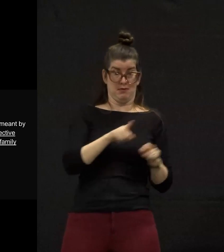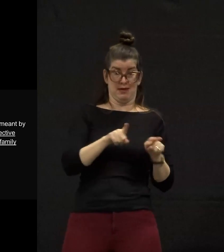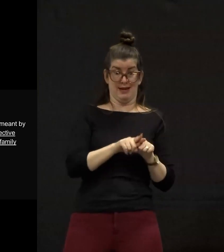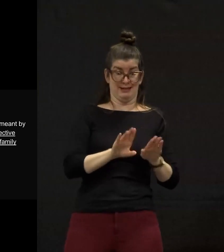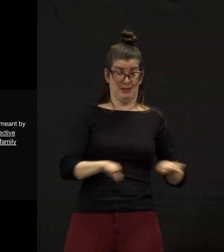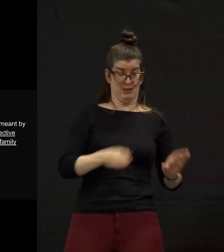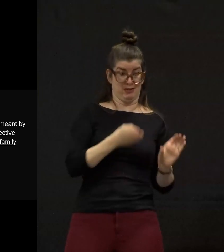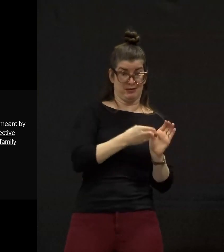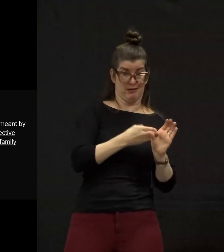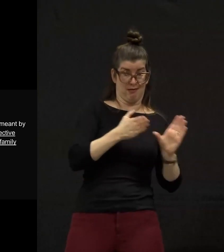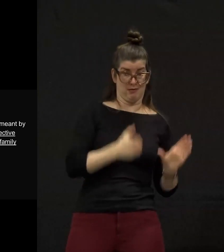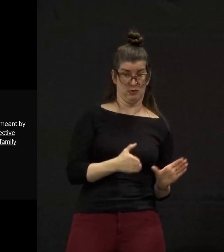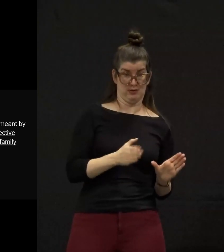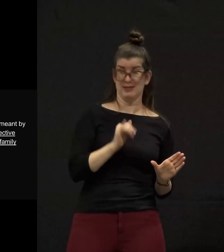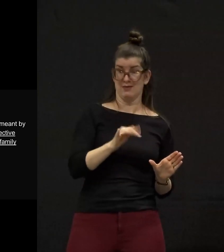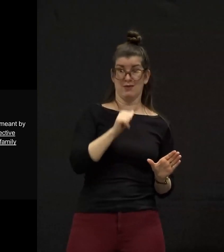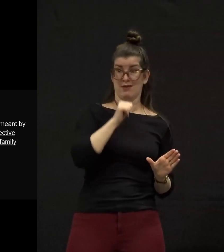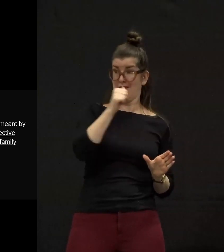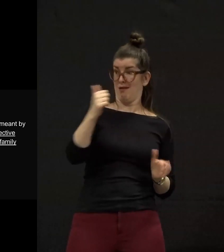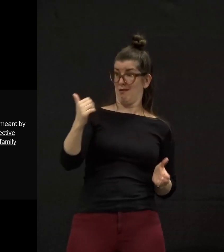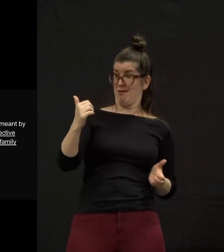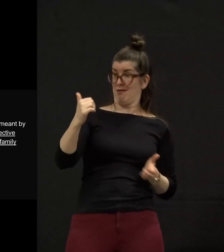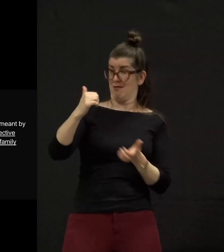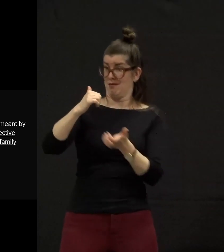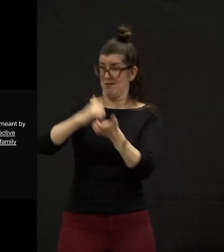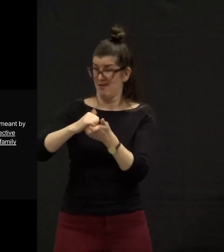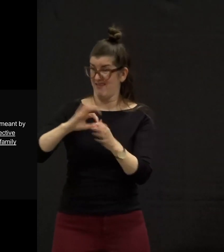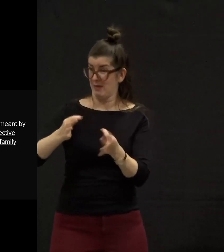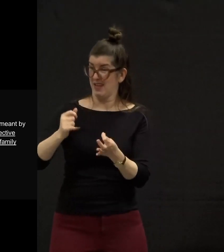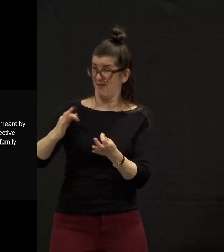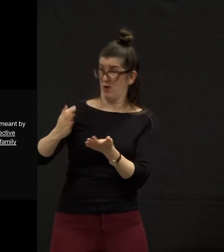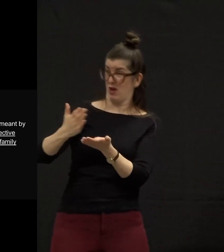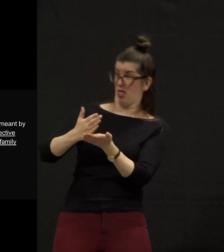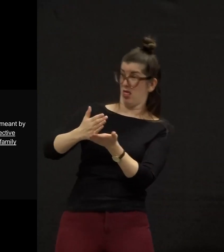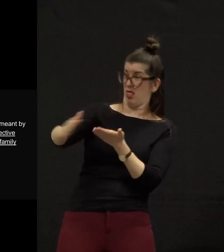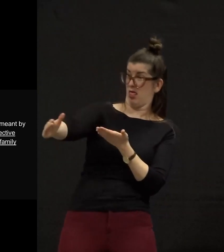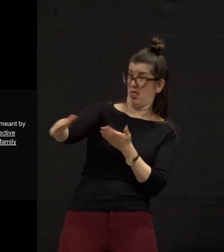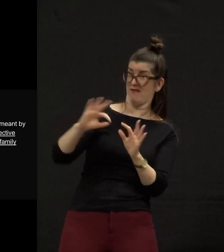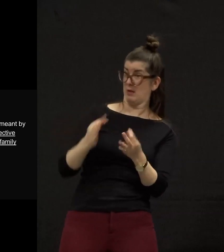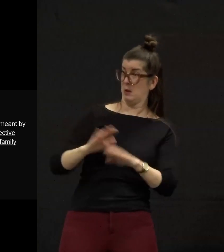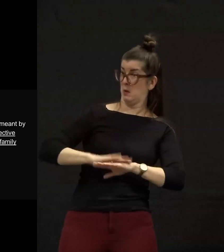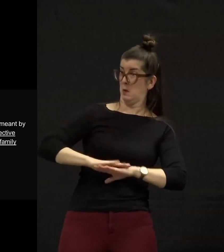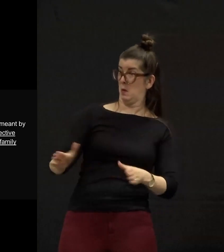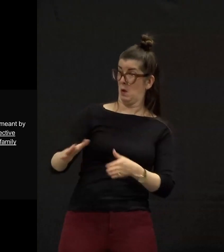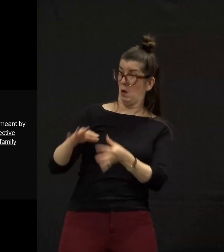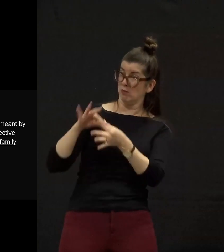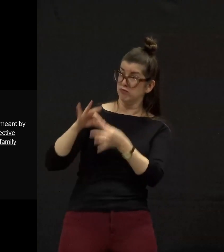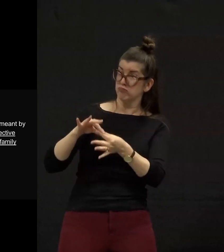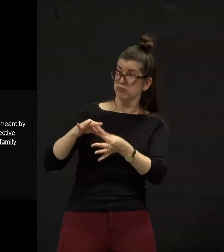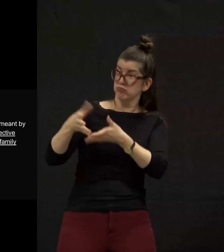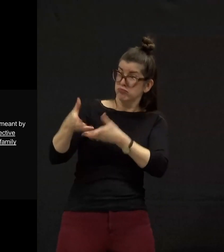if we don't partner with those families and if we don't establish a true rapport and alliance with the families,